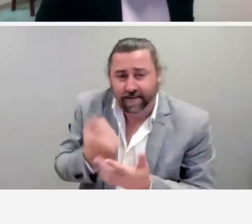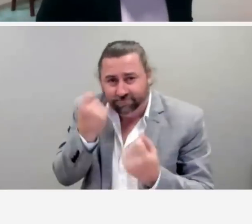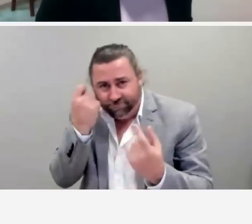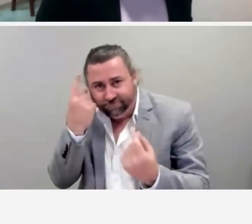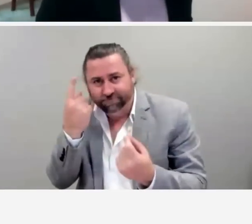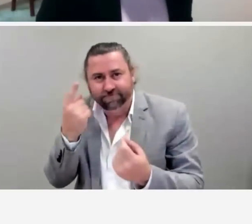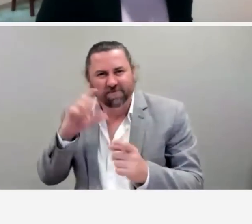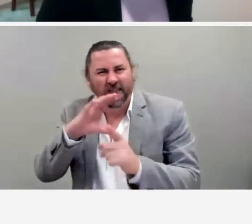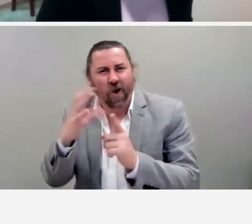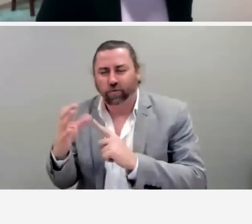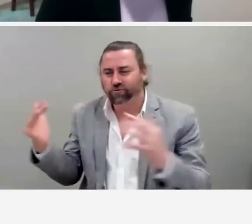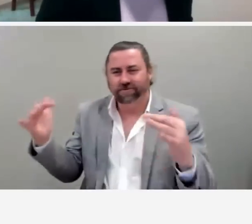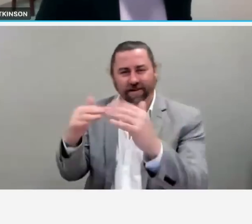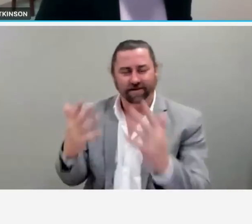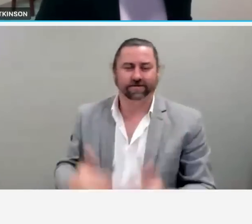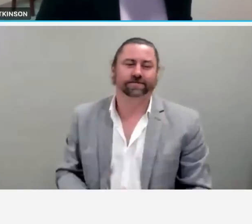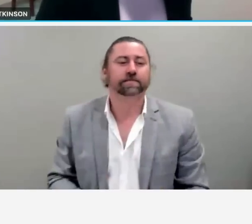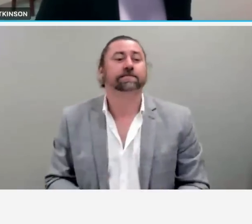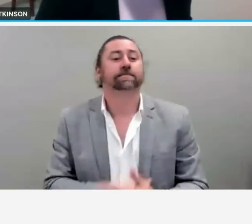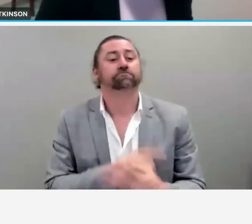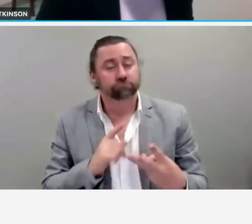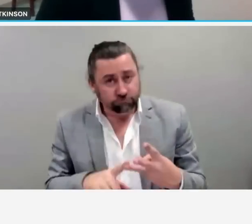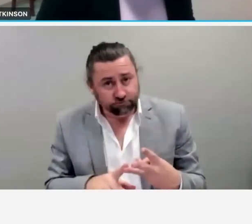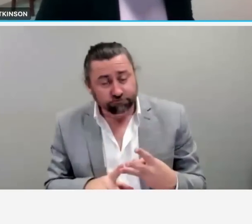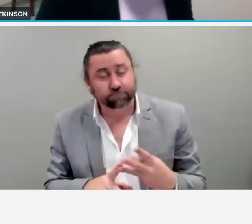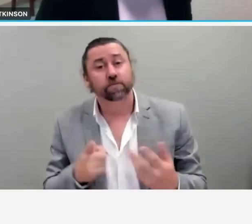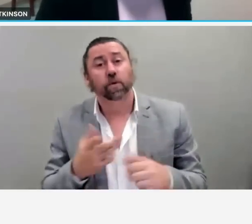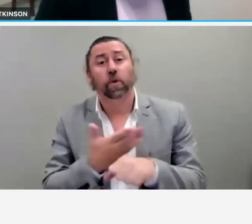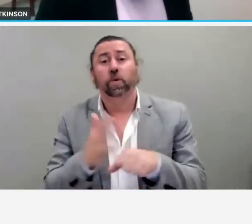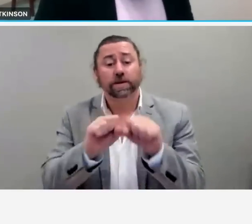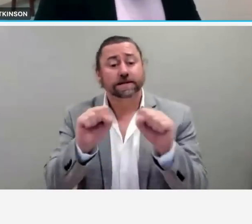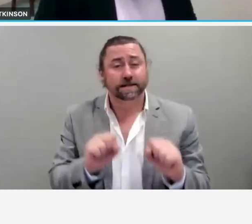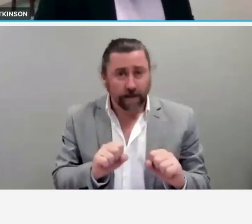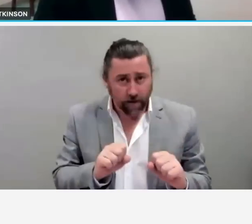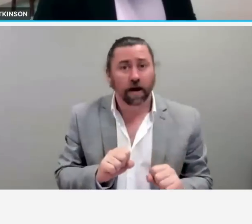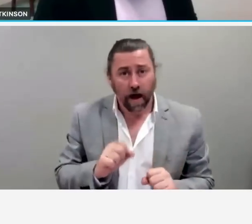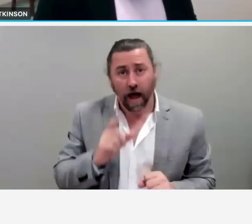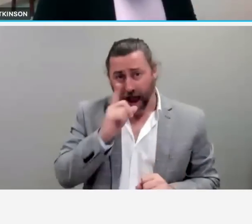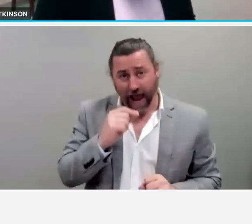Thirdly the proposed new program will focus on improving early support for people to remain independent.